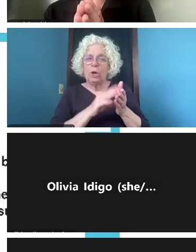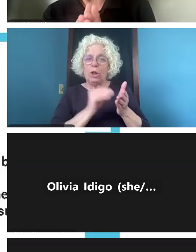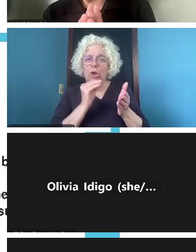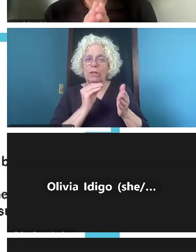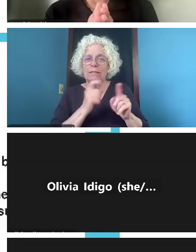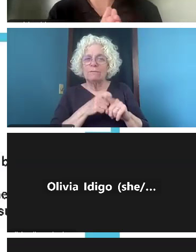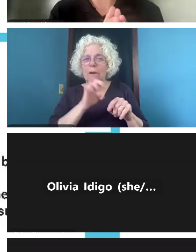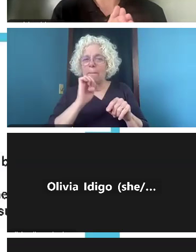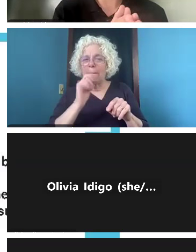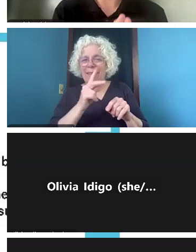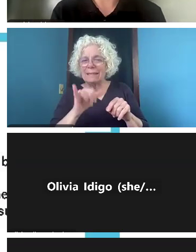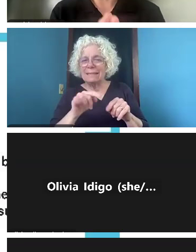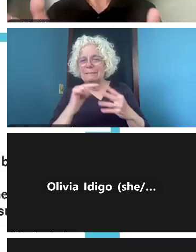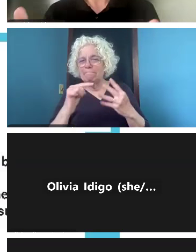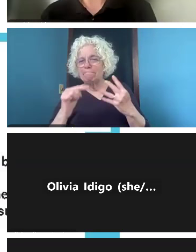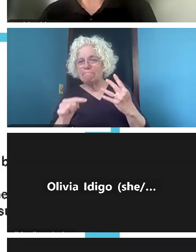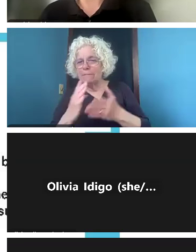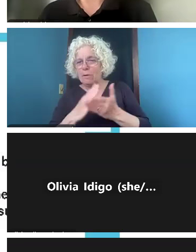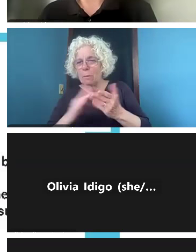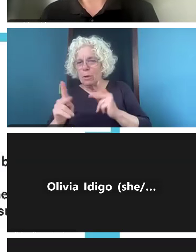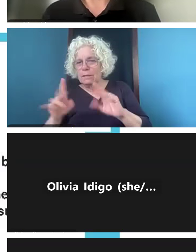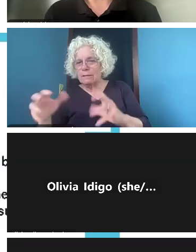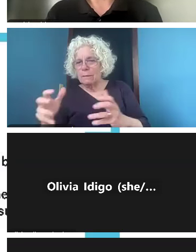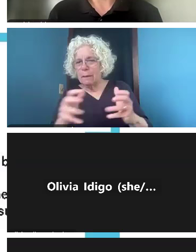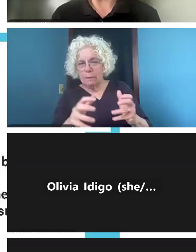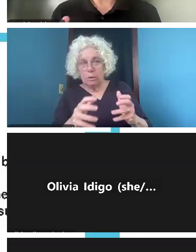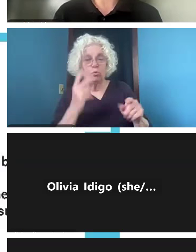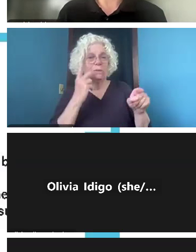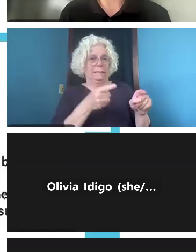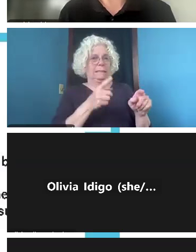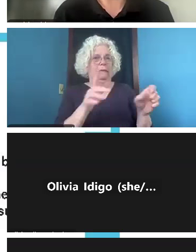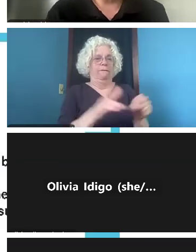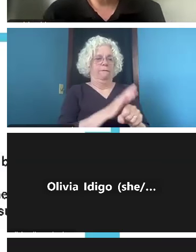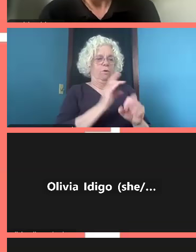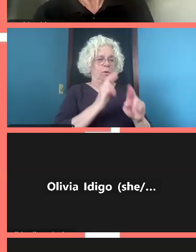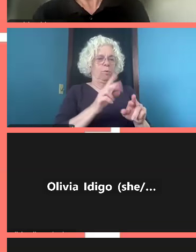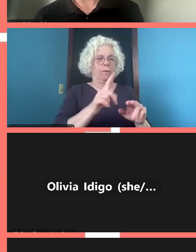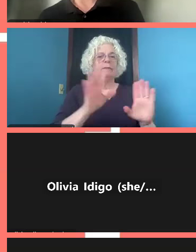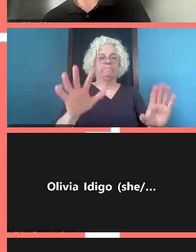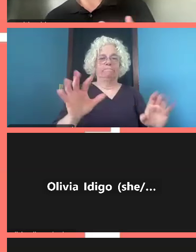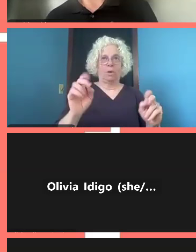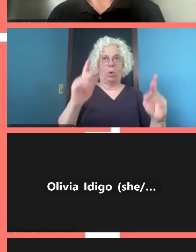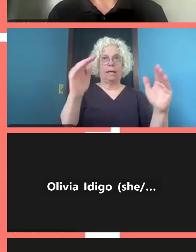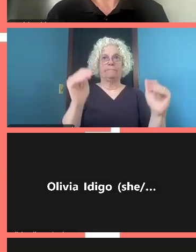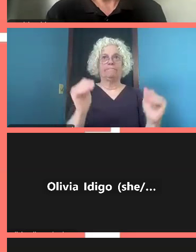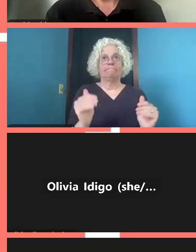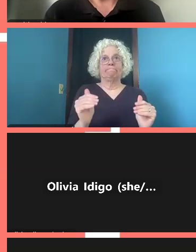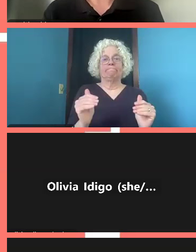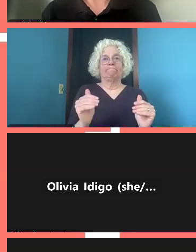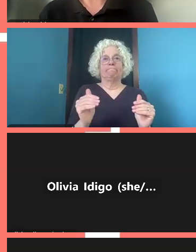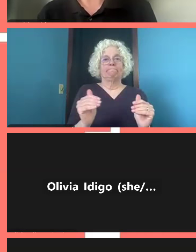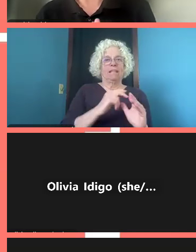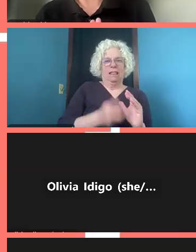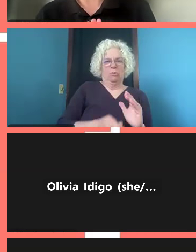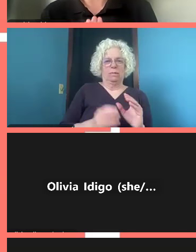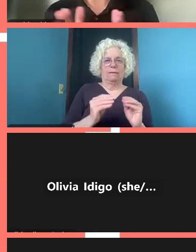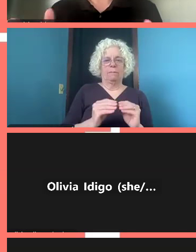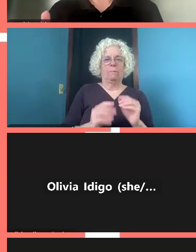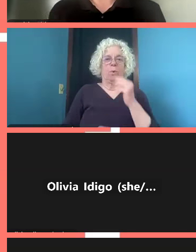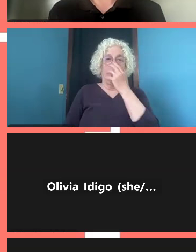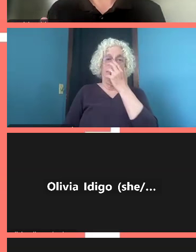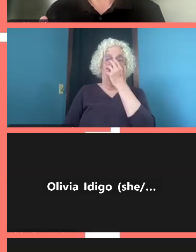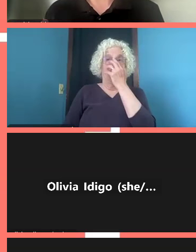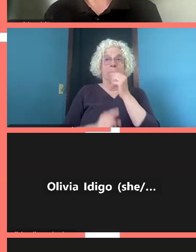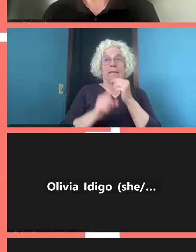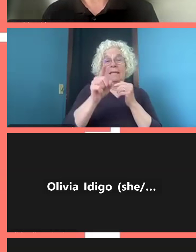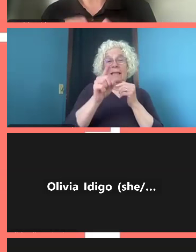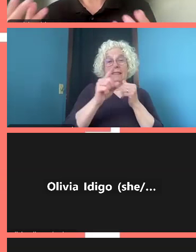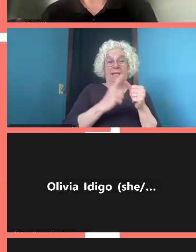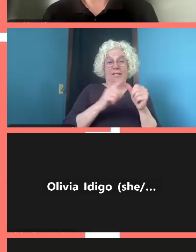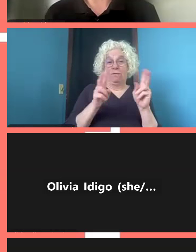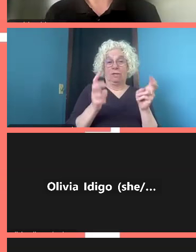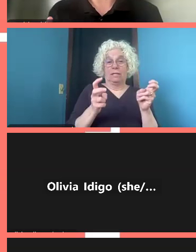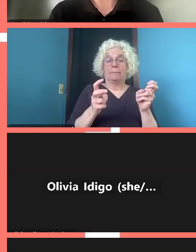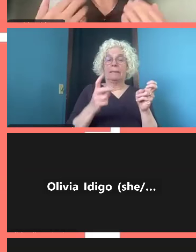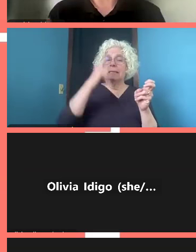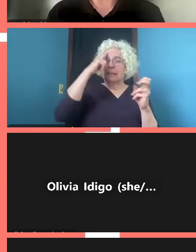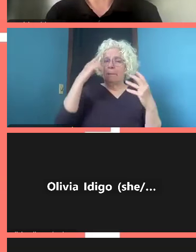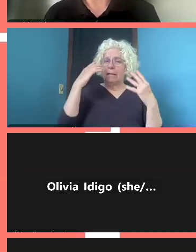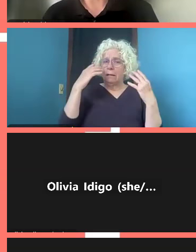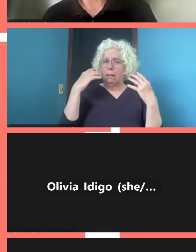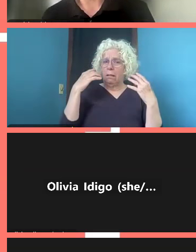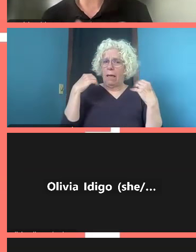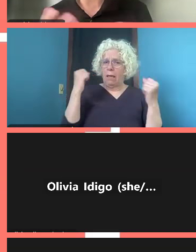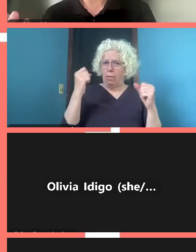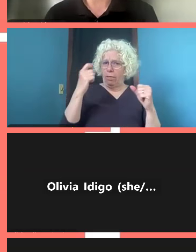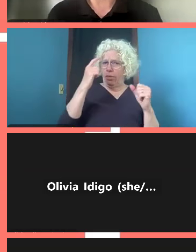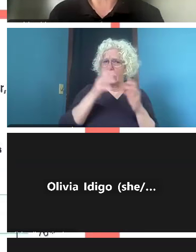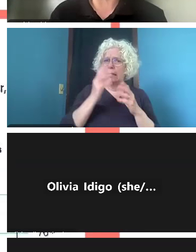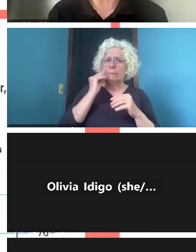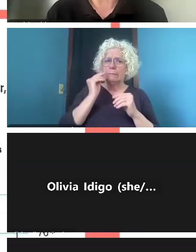All right, so let's go ahead and dive in as we look to the next slide. And we're going to talk a little bit about in this first area around mental health experiences overall.